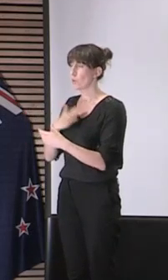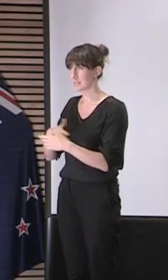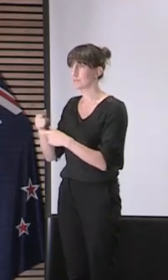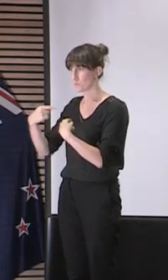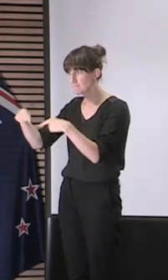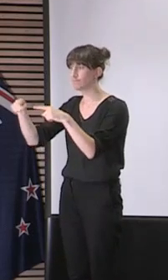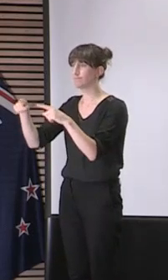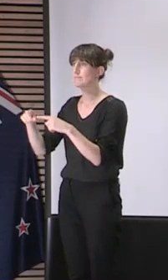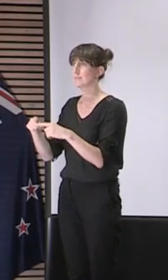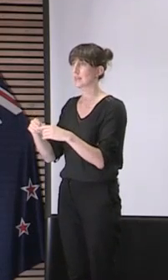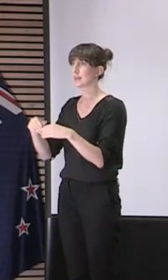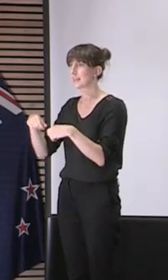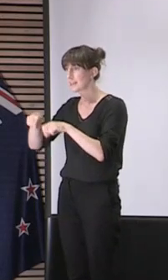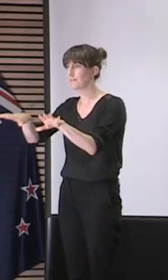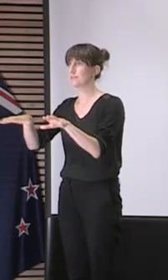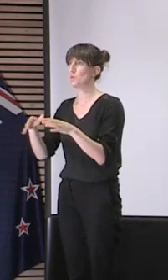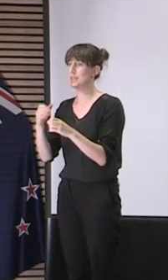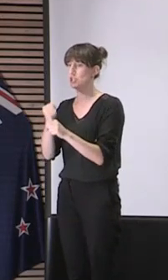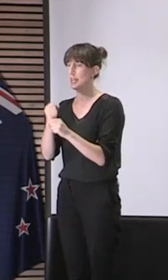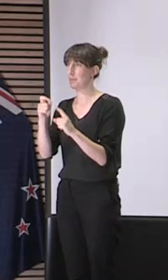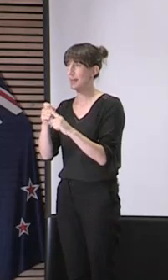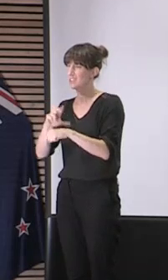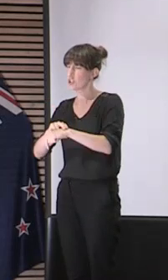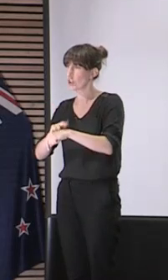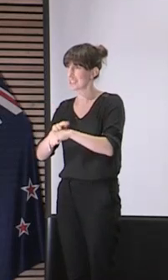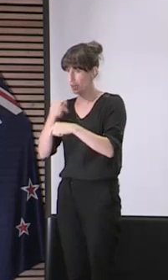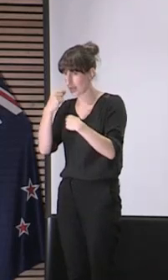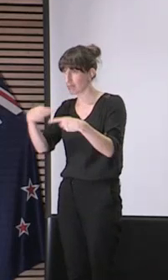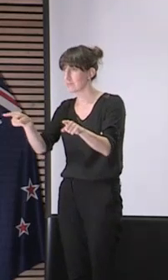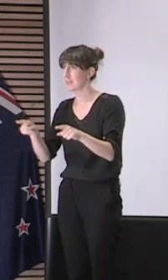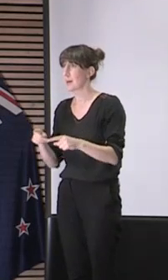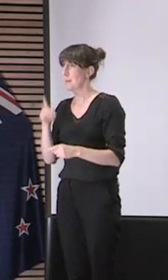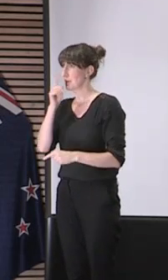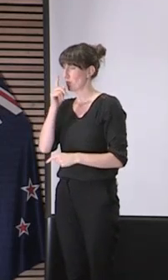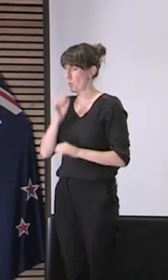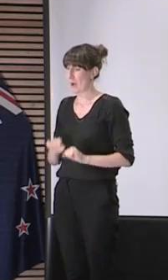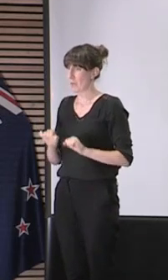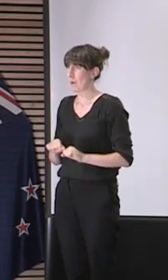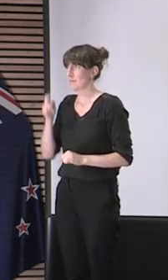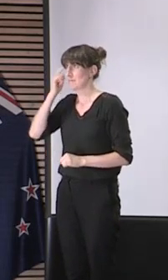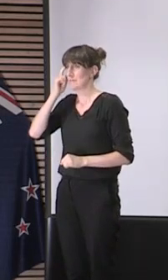executive to follow up on how they can get the results out